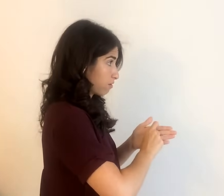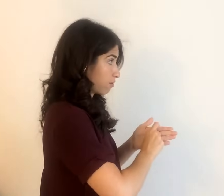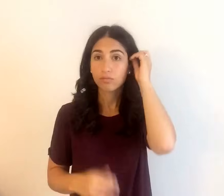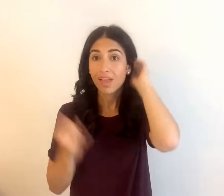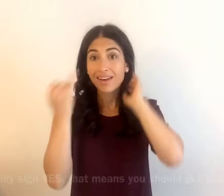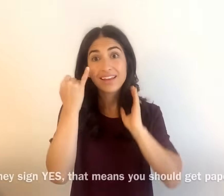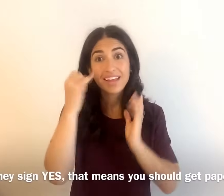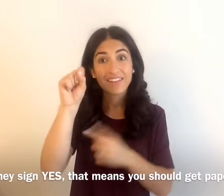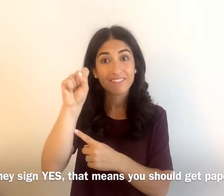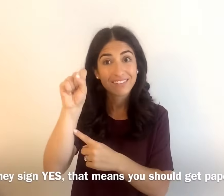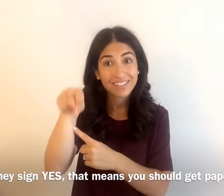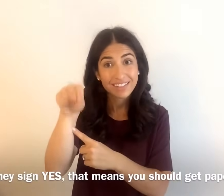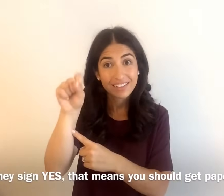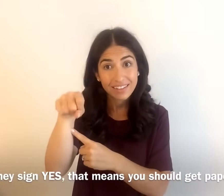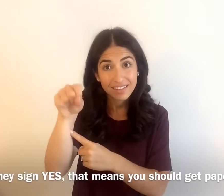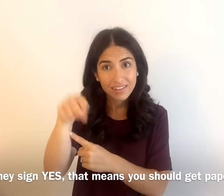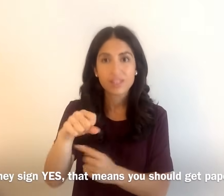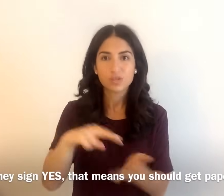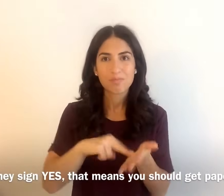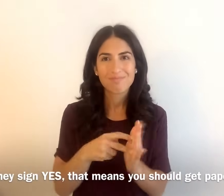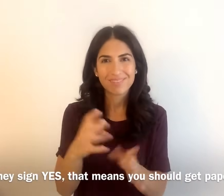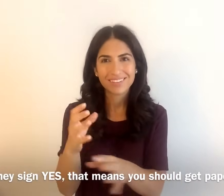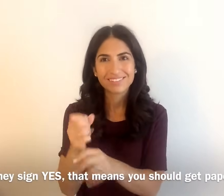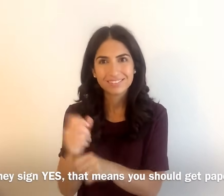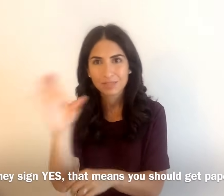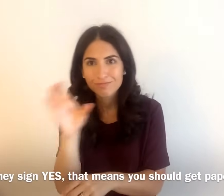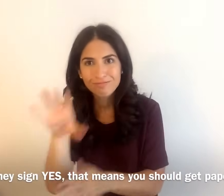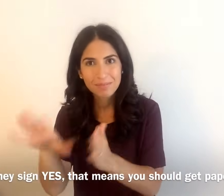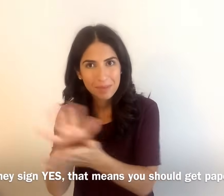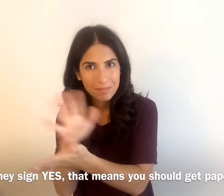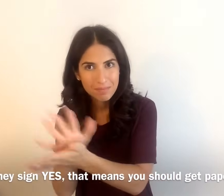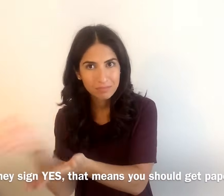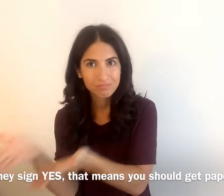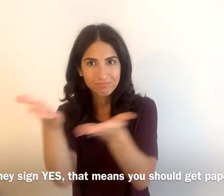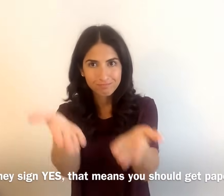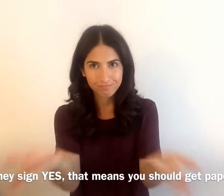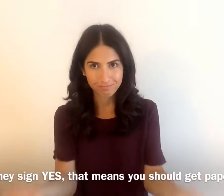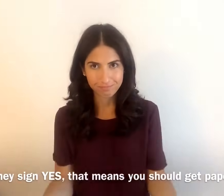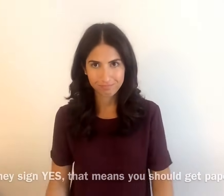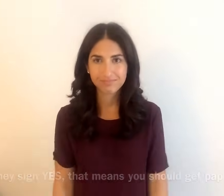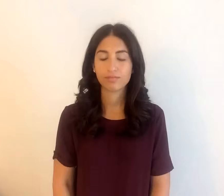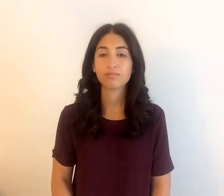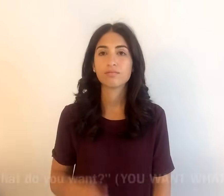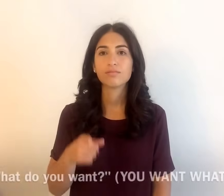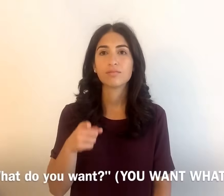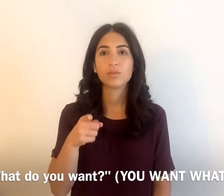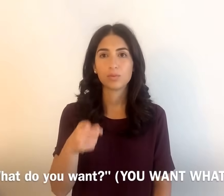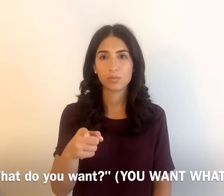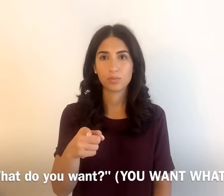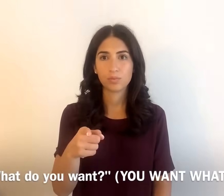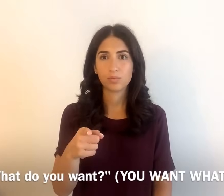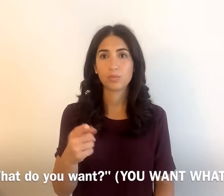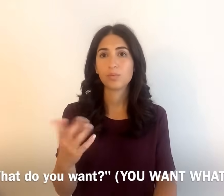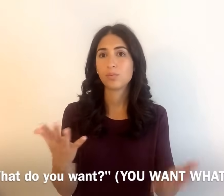and of course if they sign "YES", that means you should look for / go get some paper!